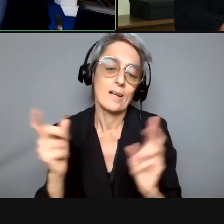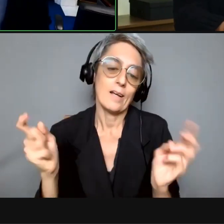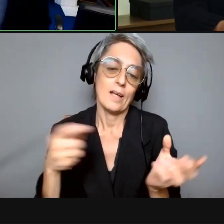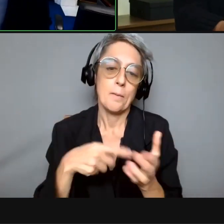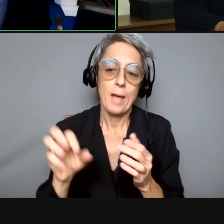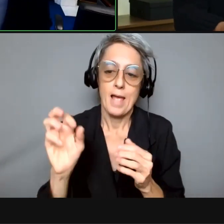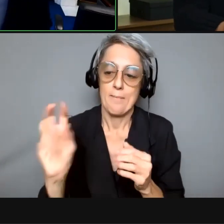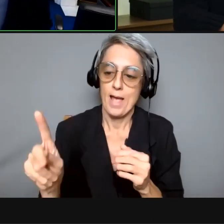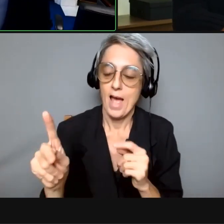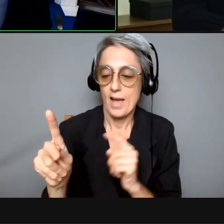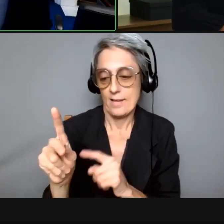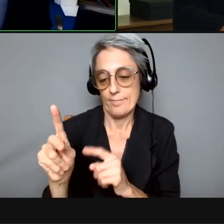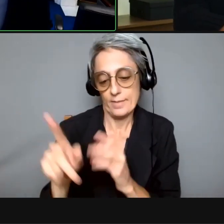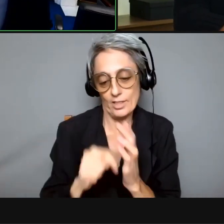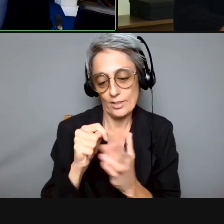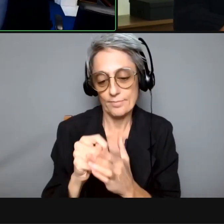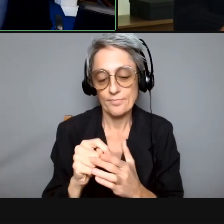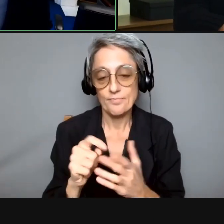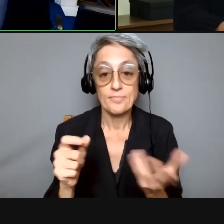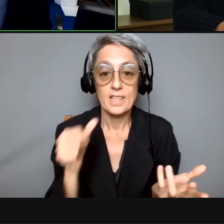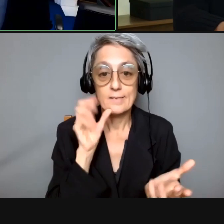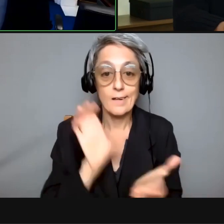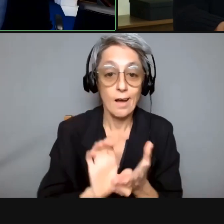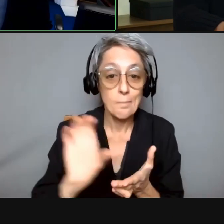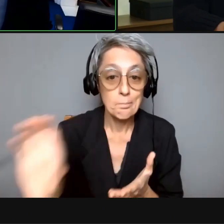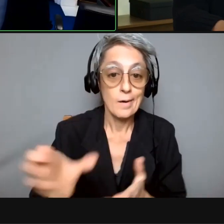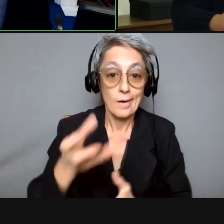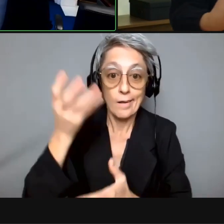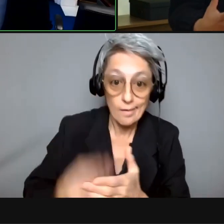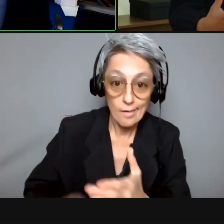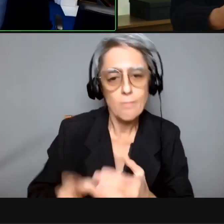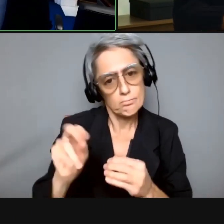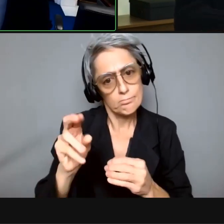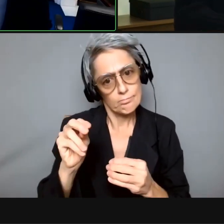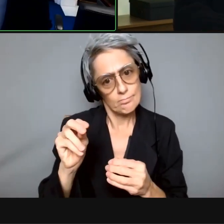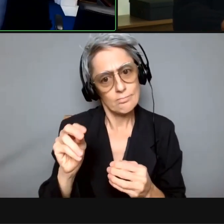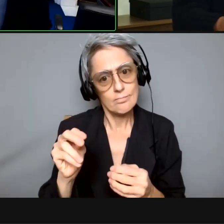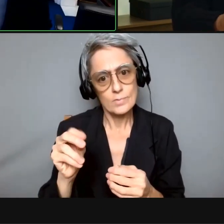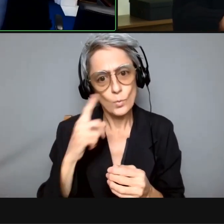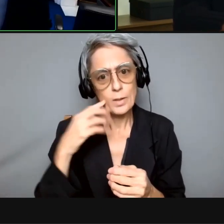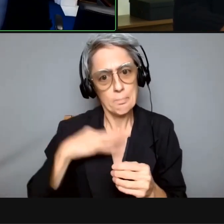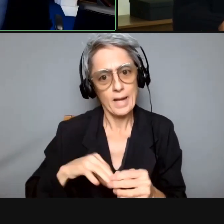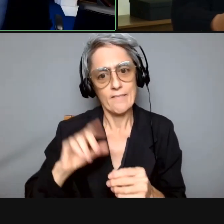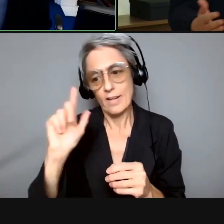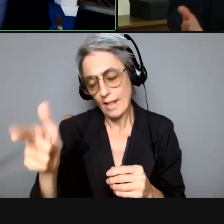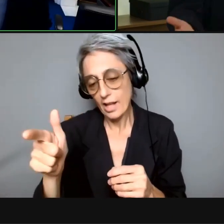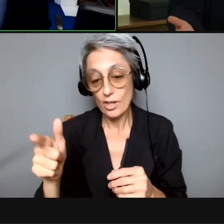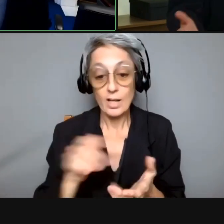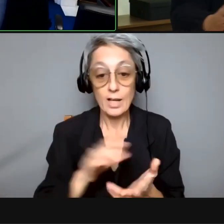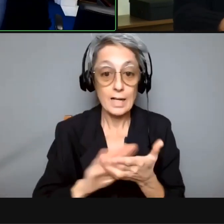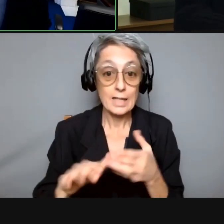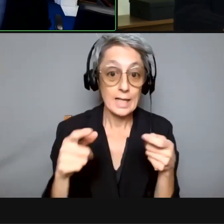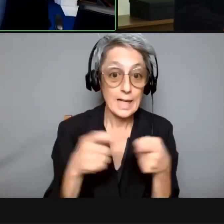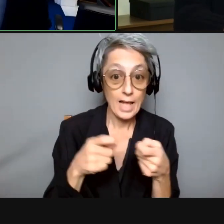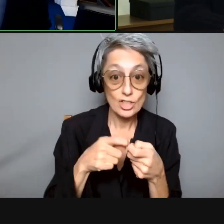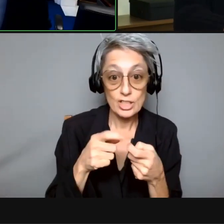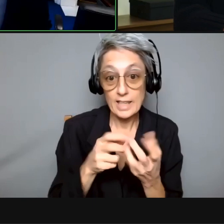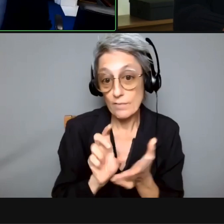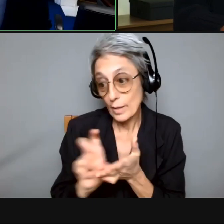And in some cases, you can actually if you're actually in clean energy development, if you're investing, you might even make a little money on the project.